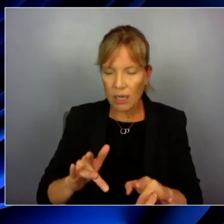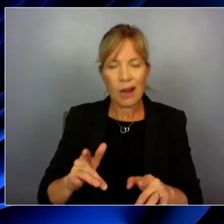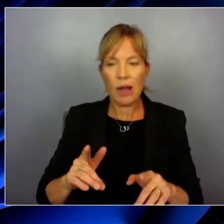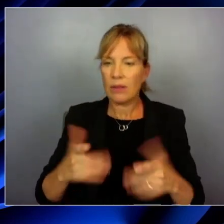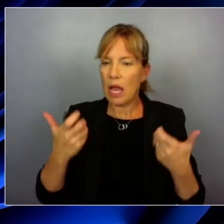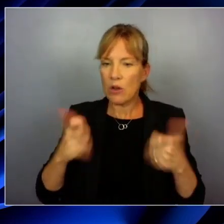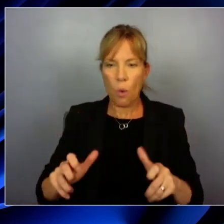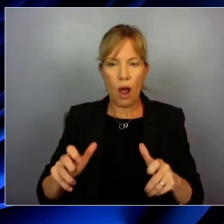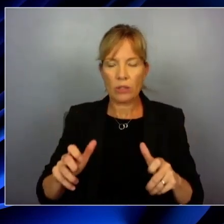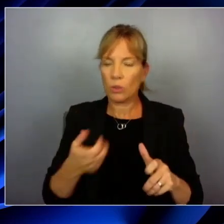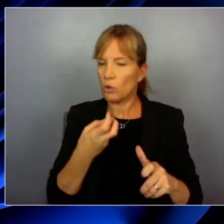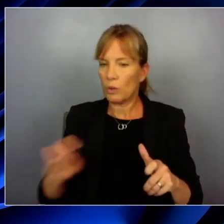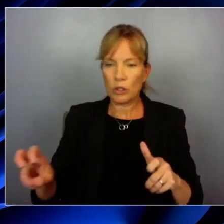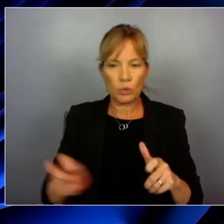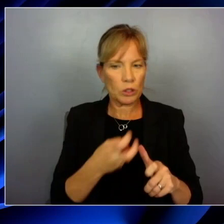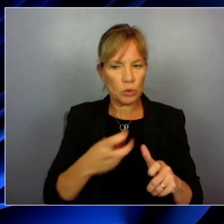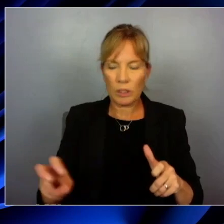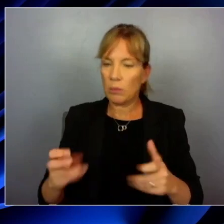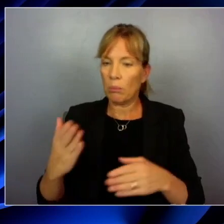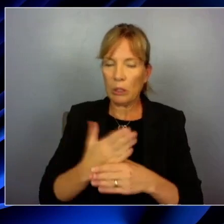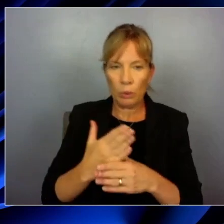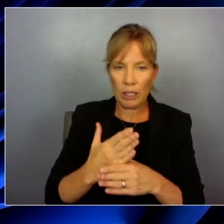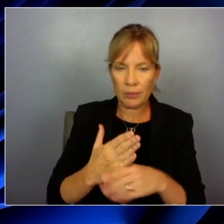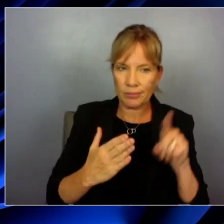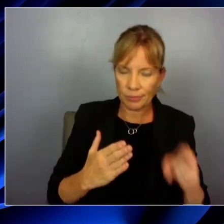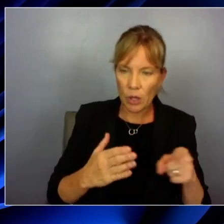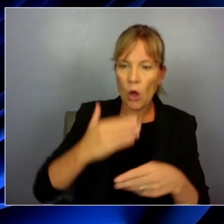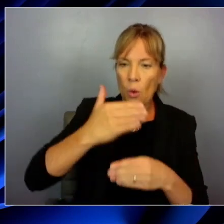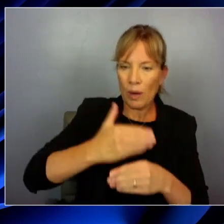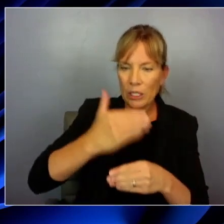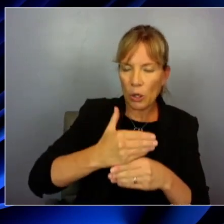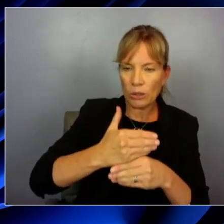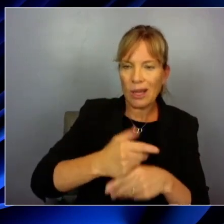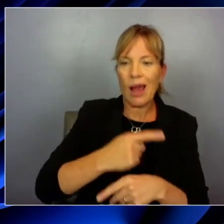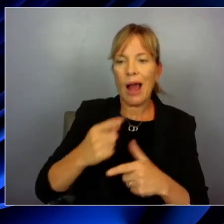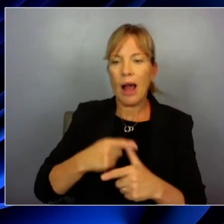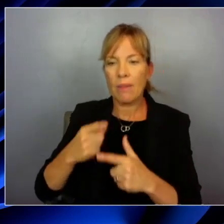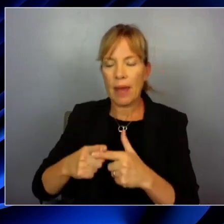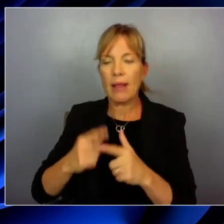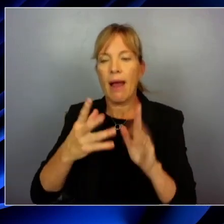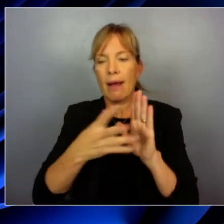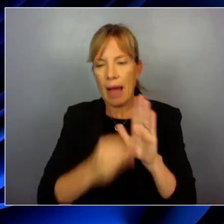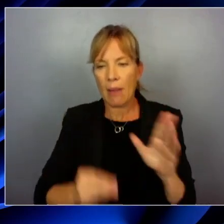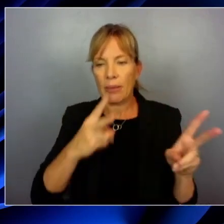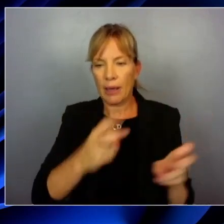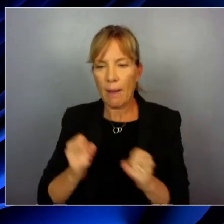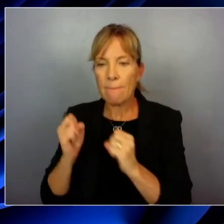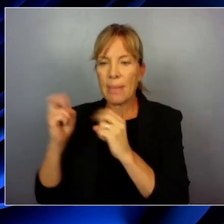be switching constantly between. Windows and going and doing re copy and re paste all of this is available